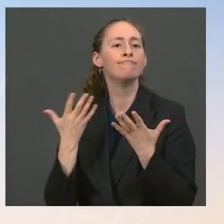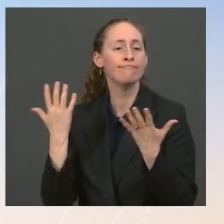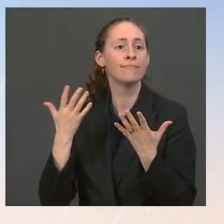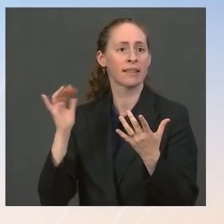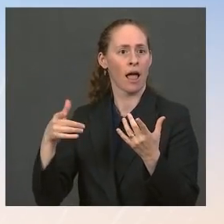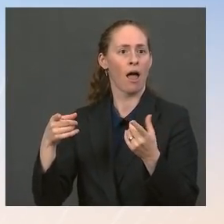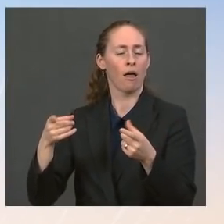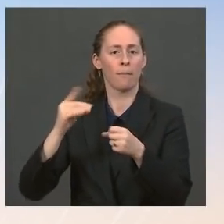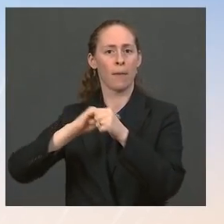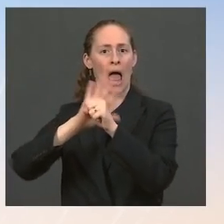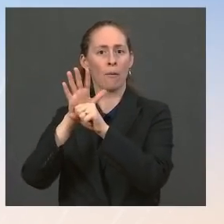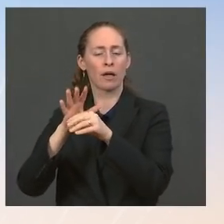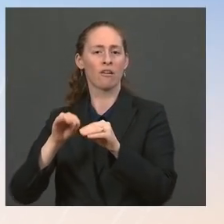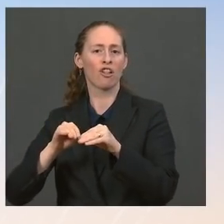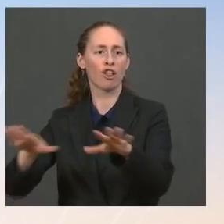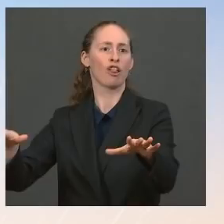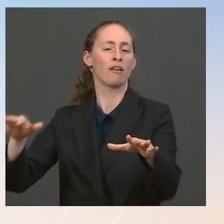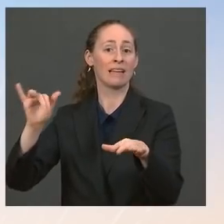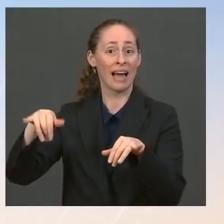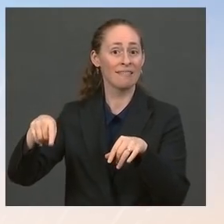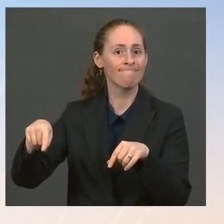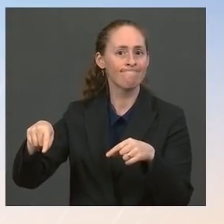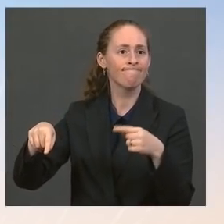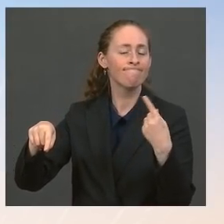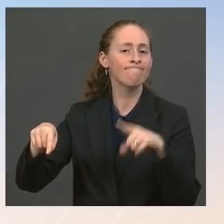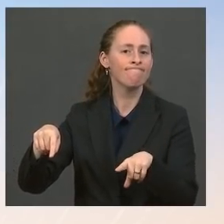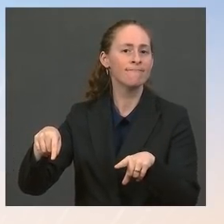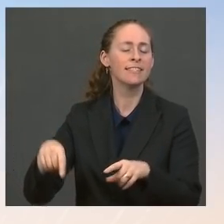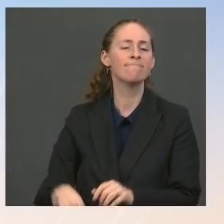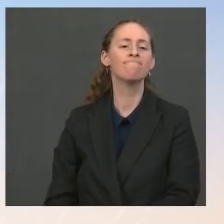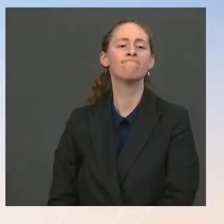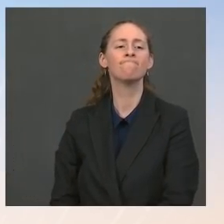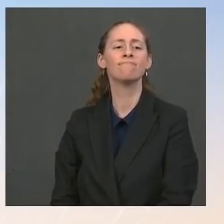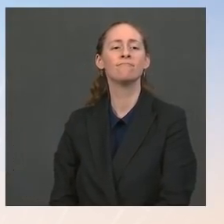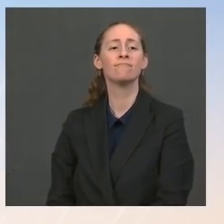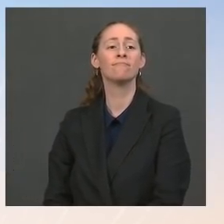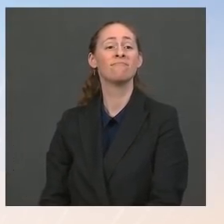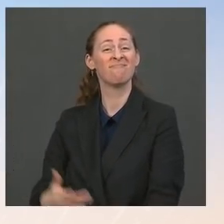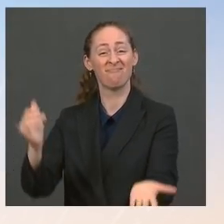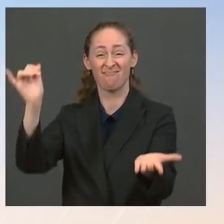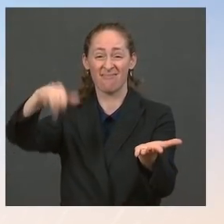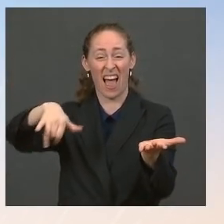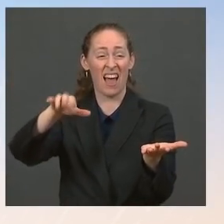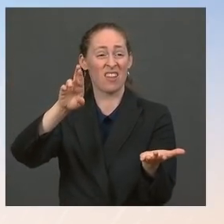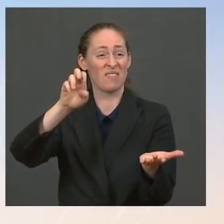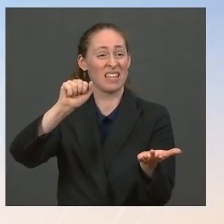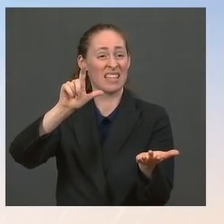And it is in light of the operational realities that the Centers for Disease Control